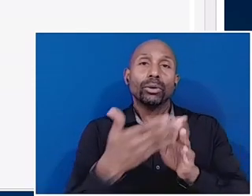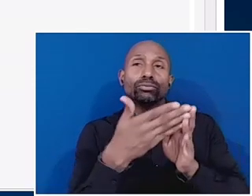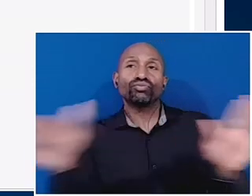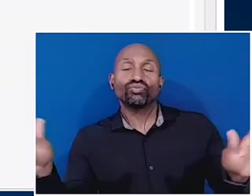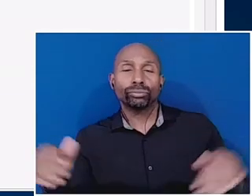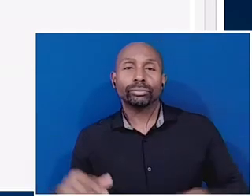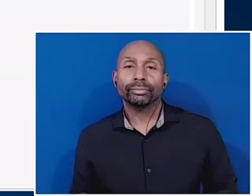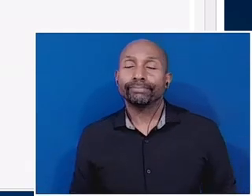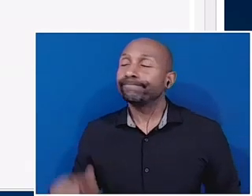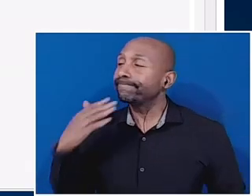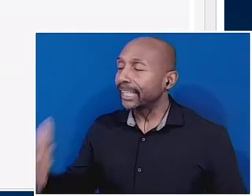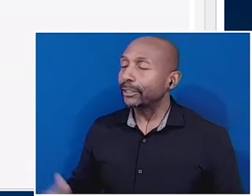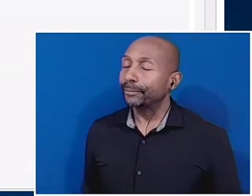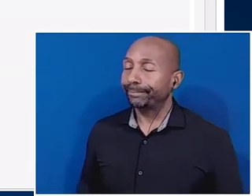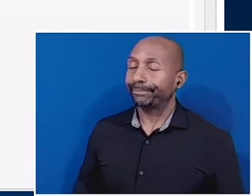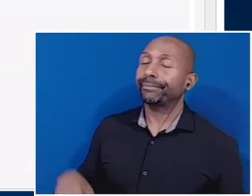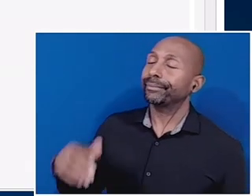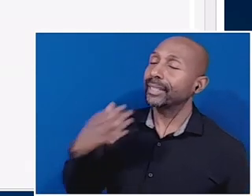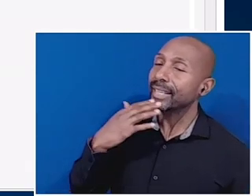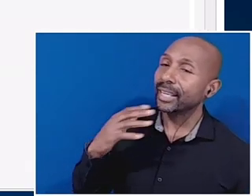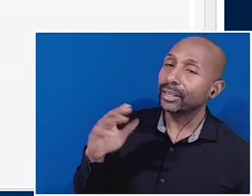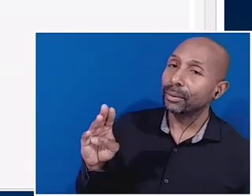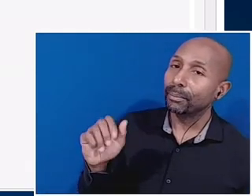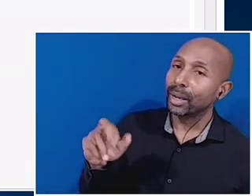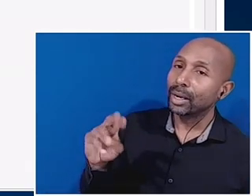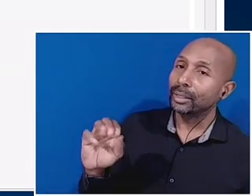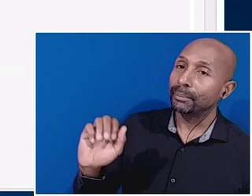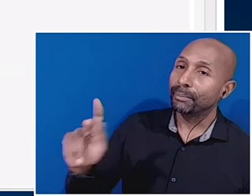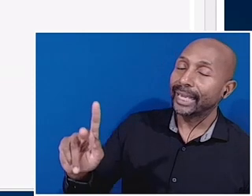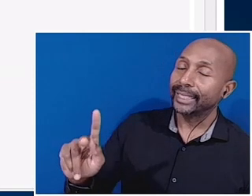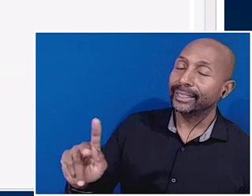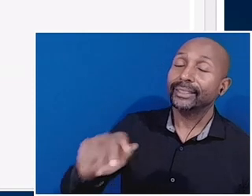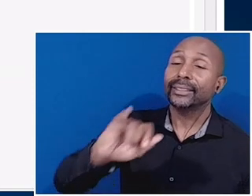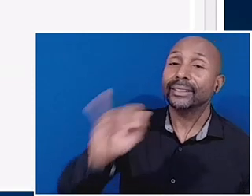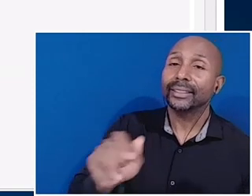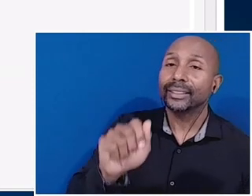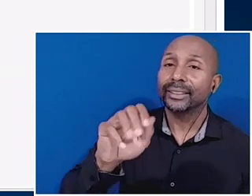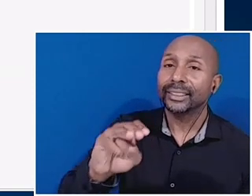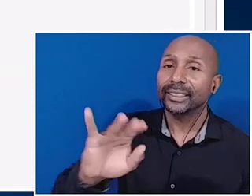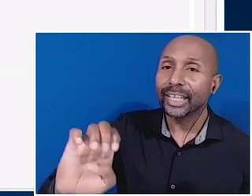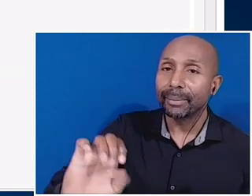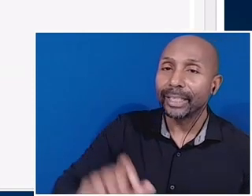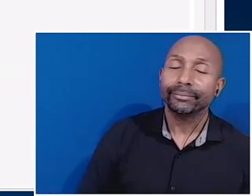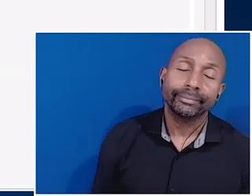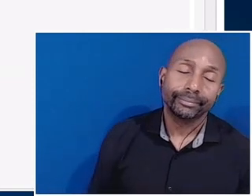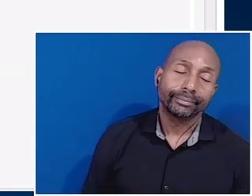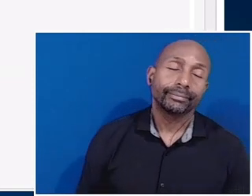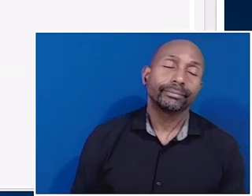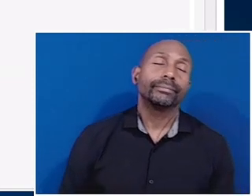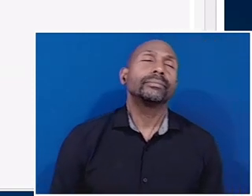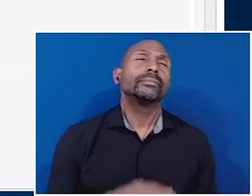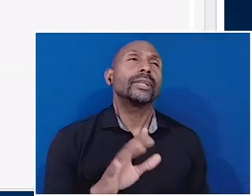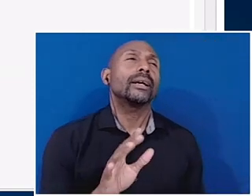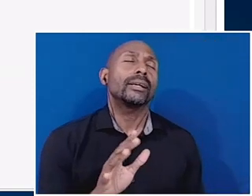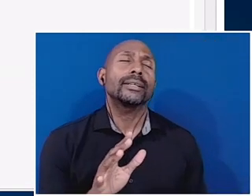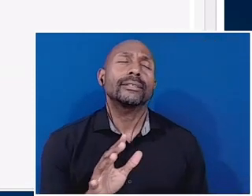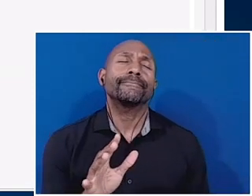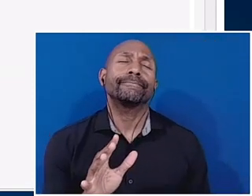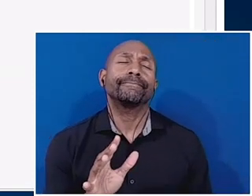Thank you, Barmak. Jamie. I wonder if this is duplicative.